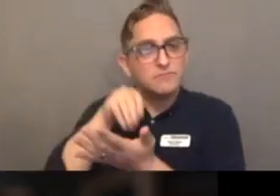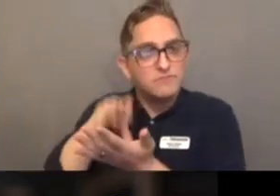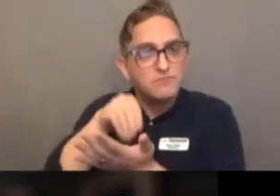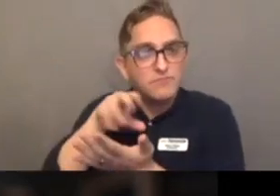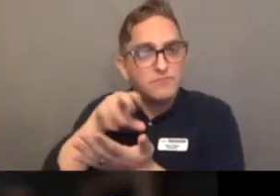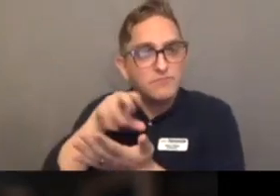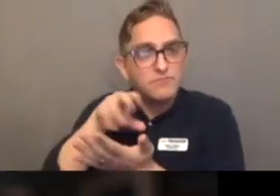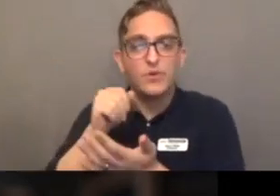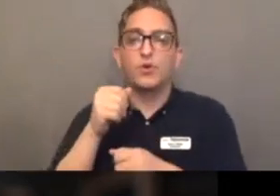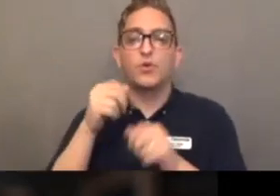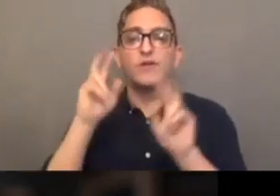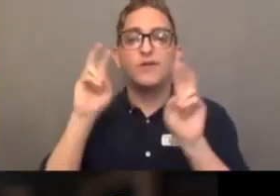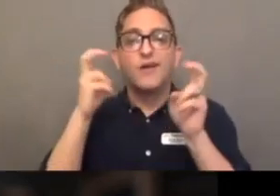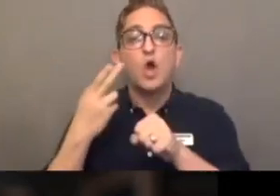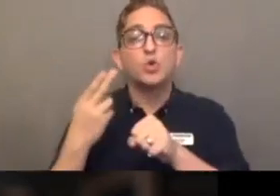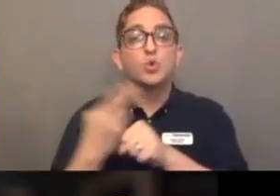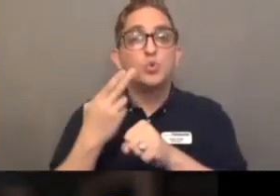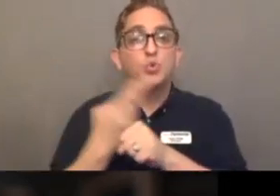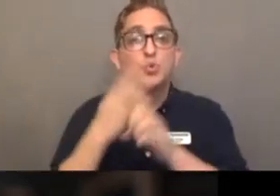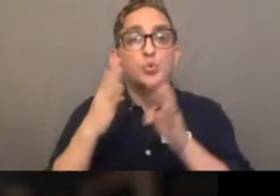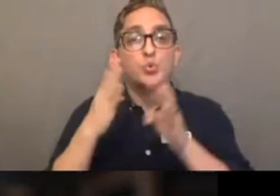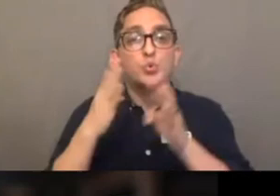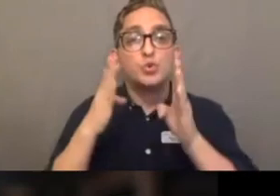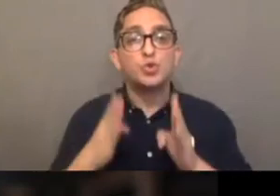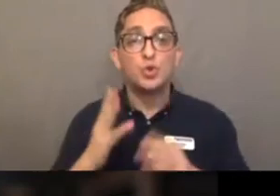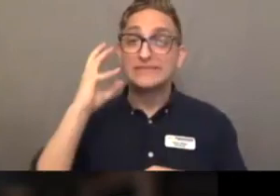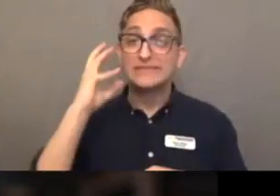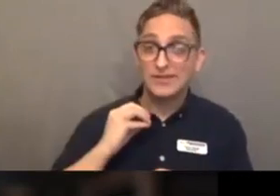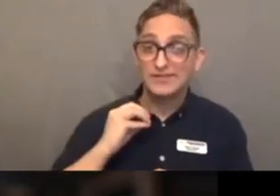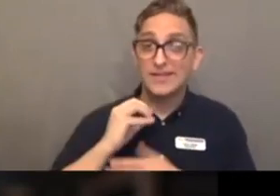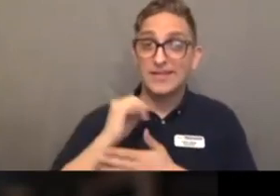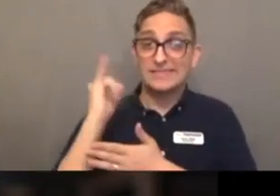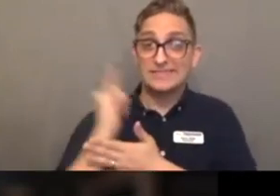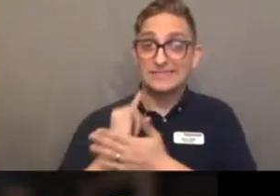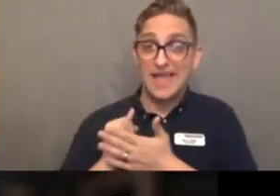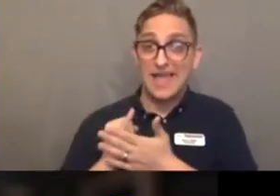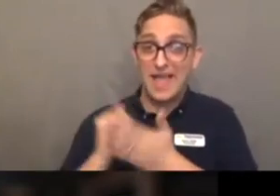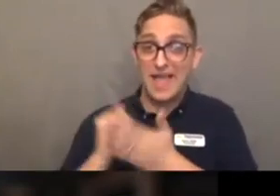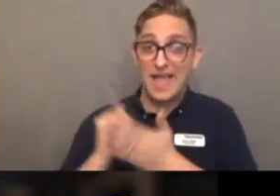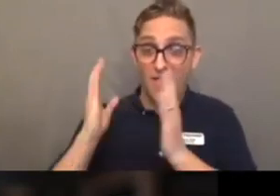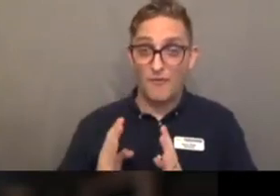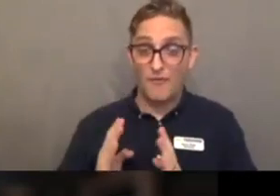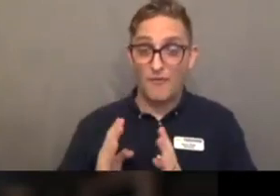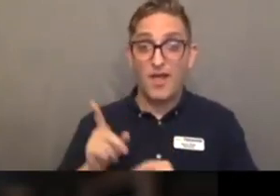to go into an organization and be ready to tackle the challenges, accessibility has been